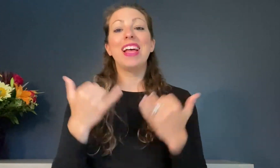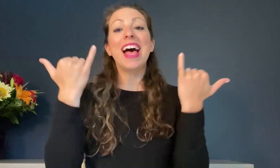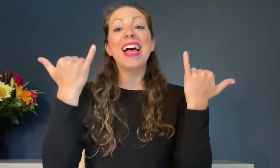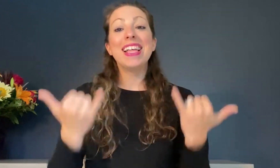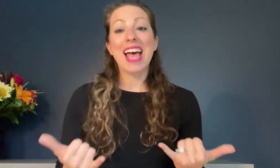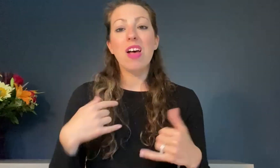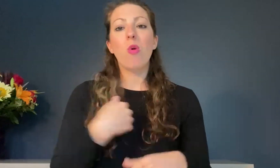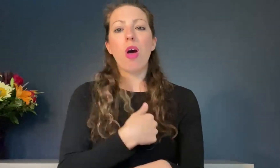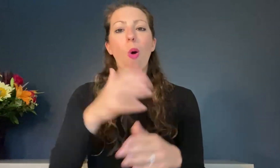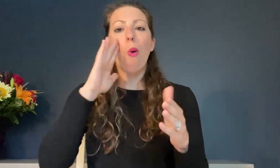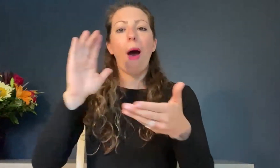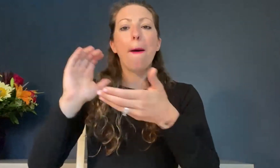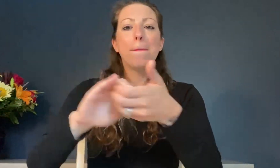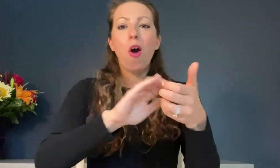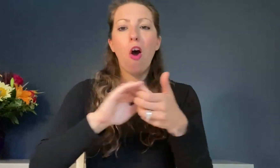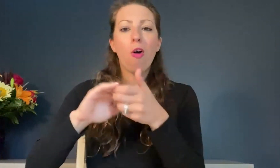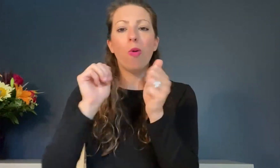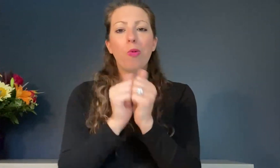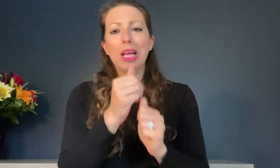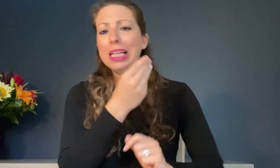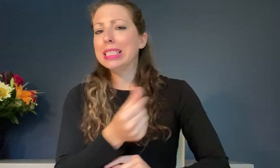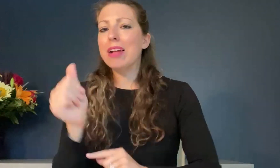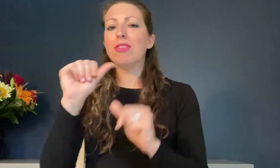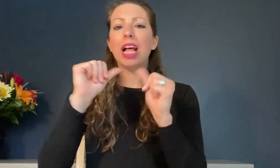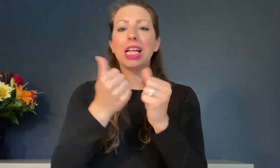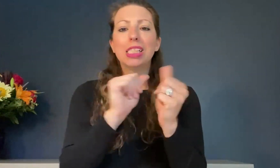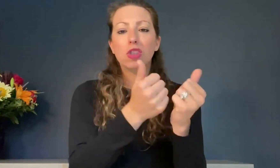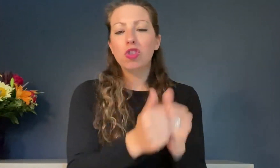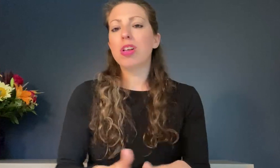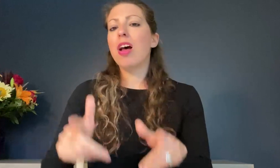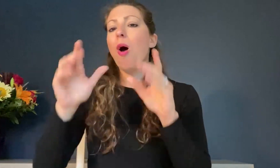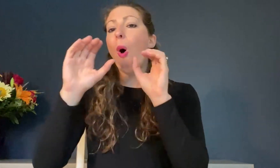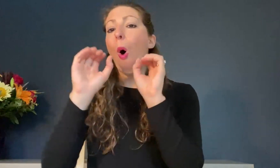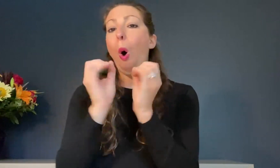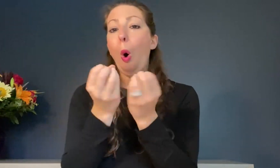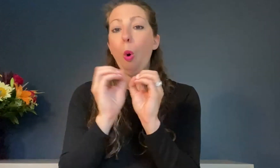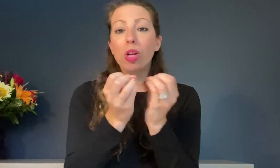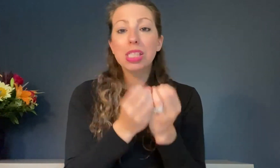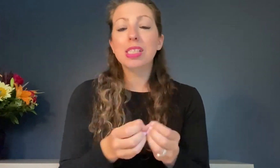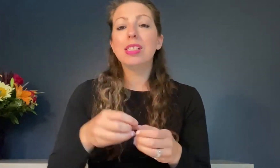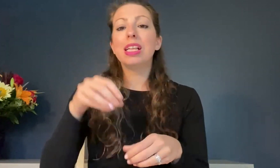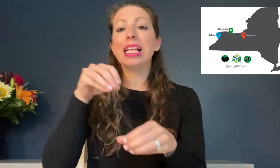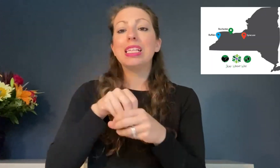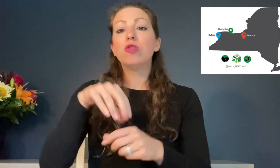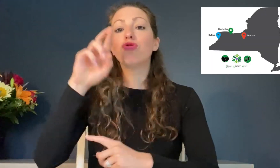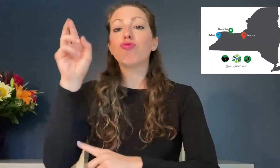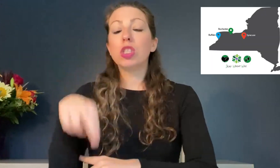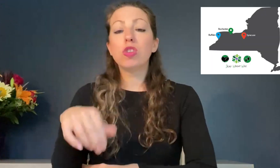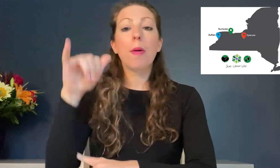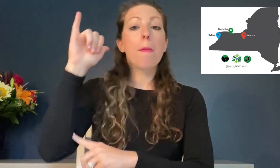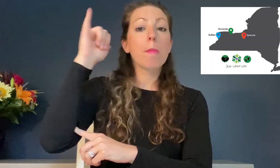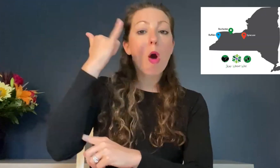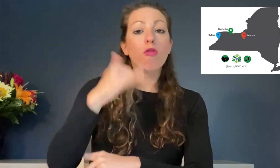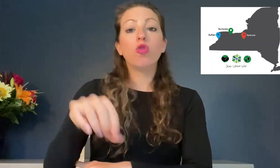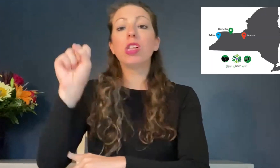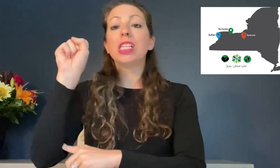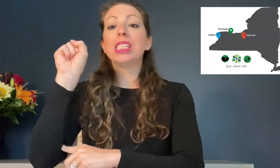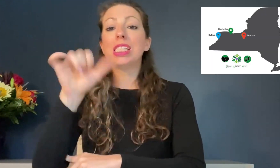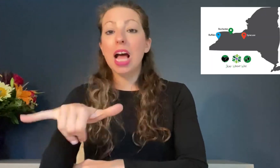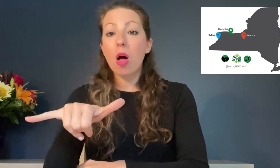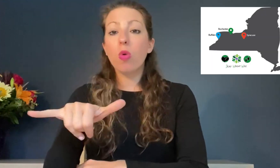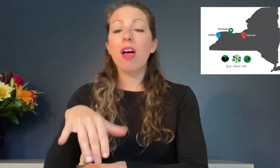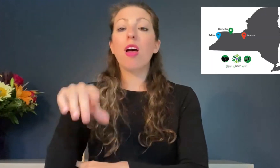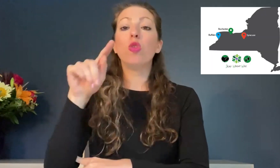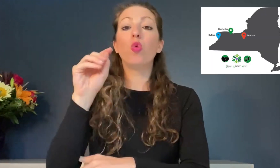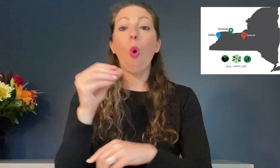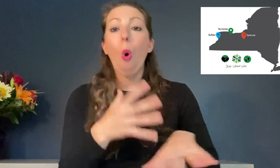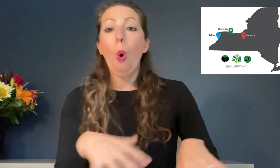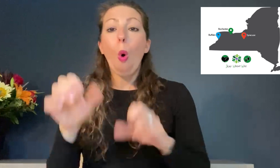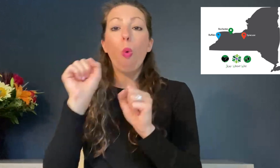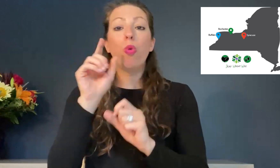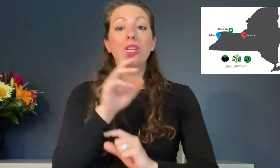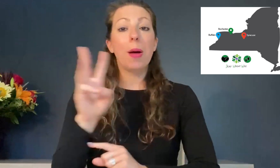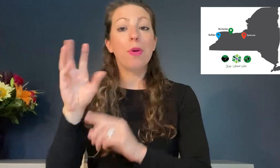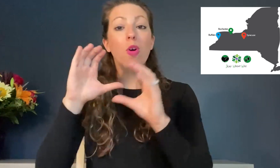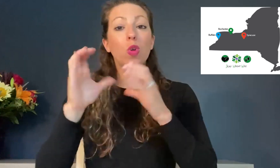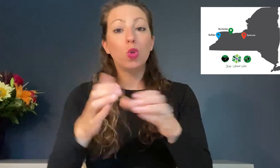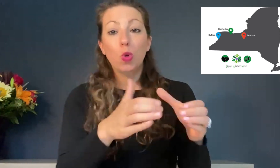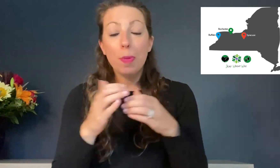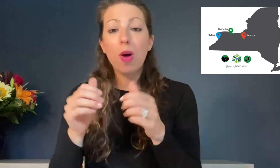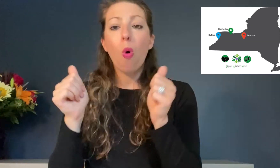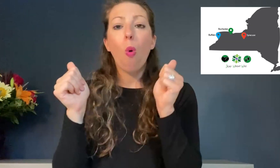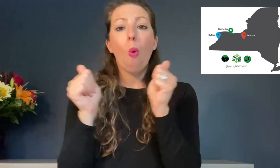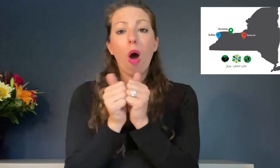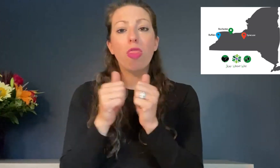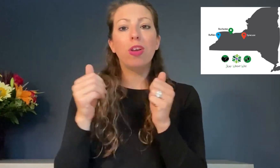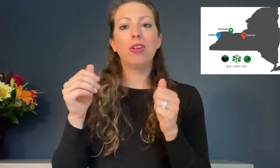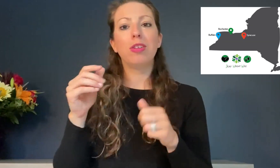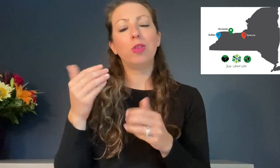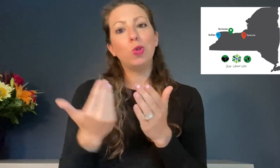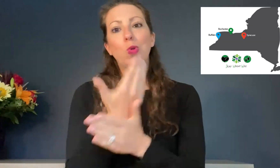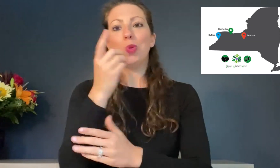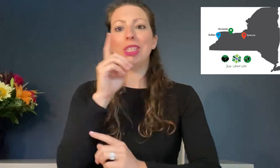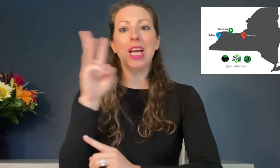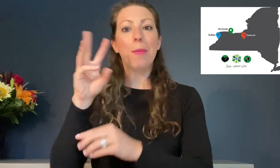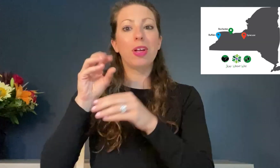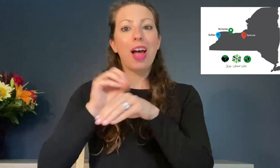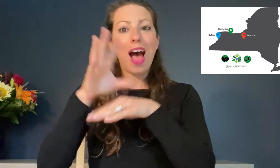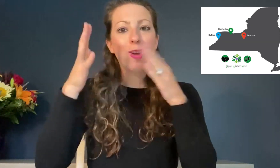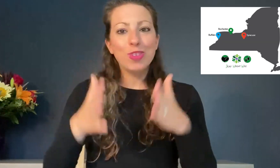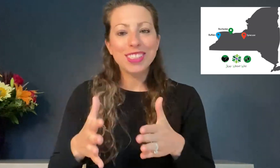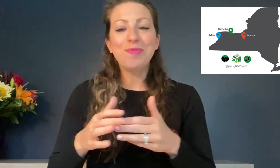Now we will be partnering with several agencies and organizations in Rochester, Buffalo and Syracuse to host these groups with new DWW Counselors.